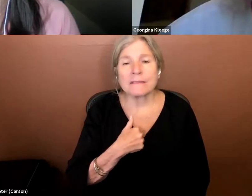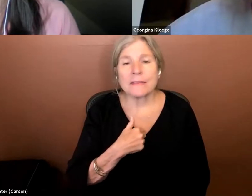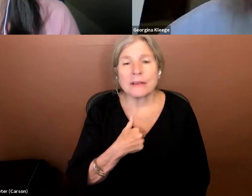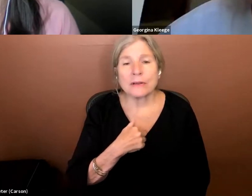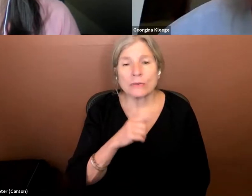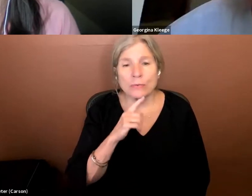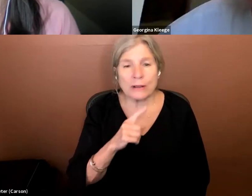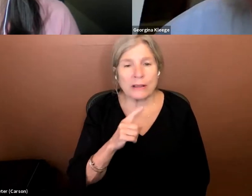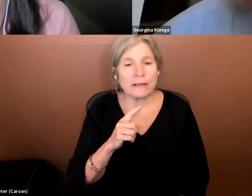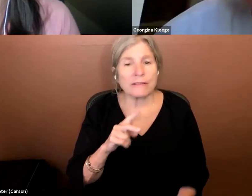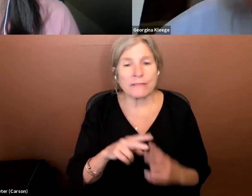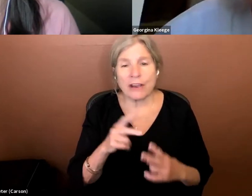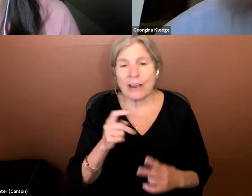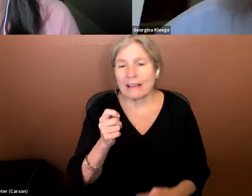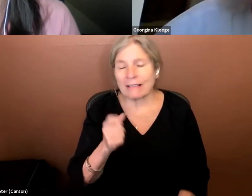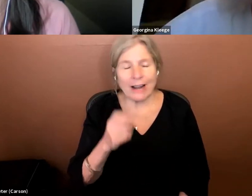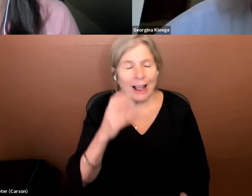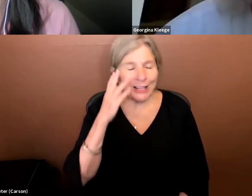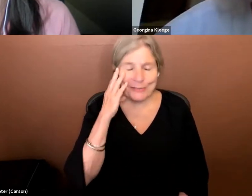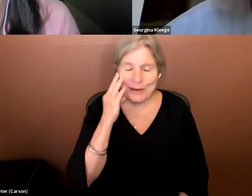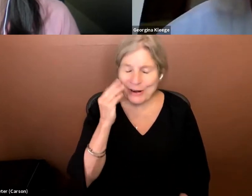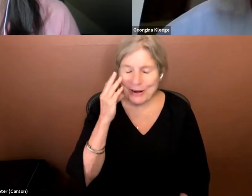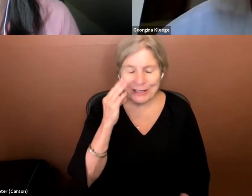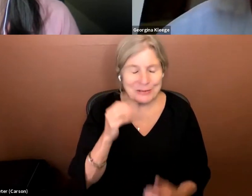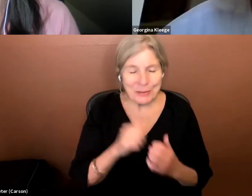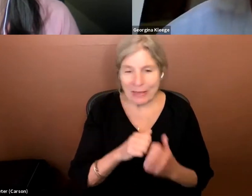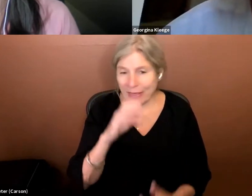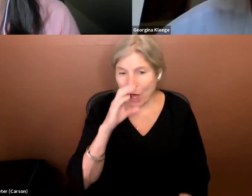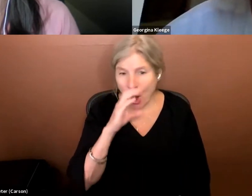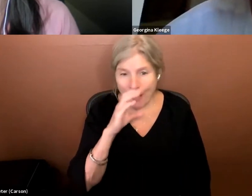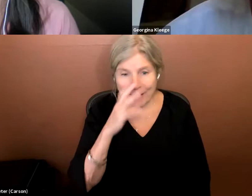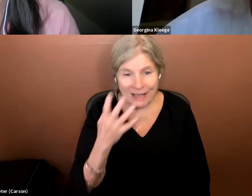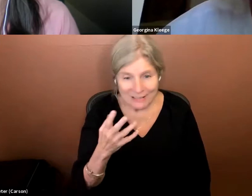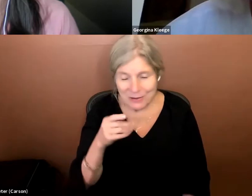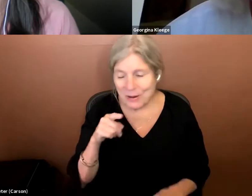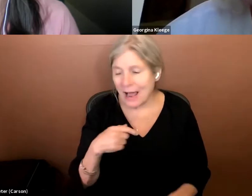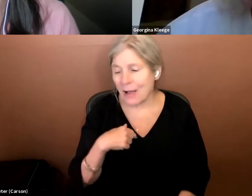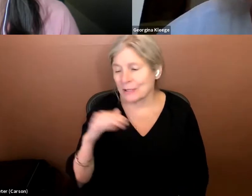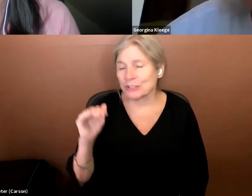very little experience of comics. When I was a child I knew that comic